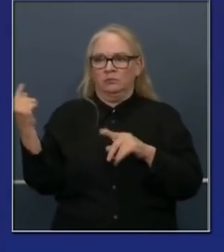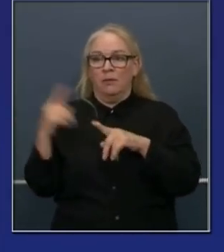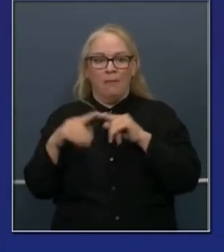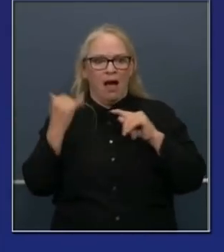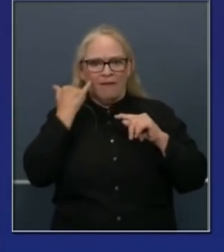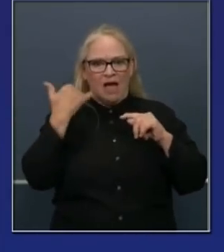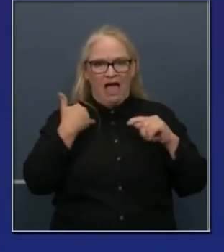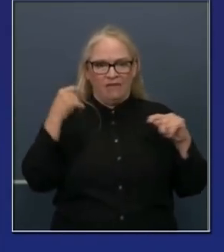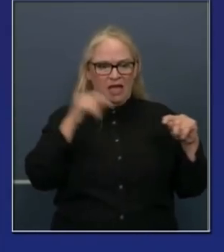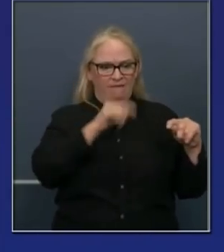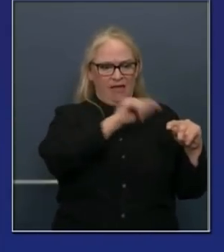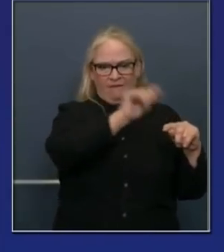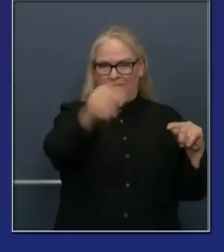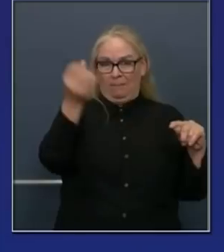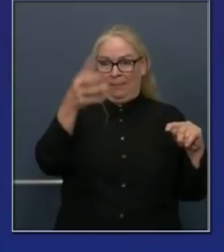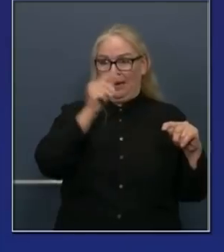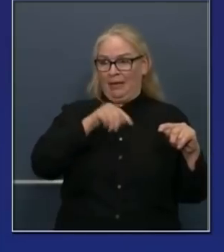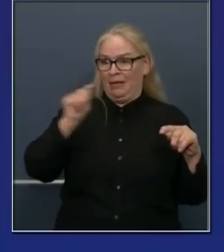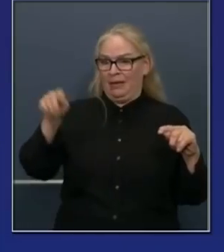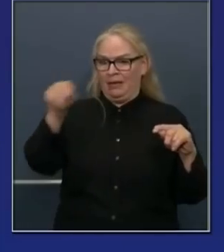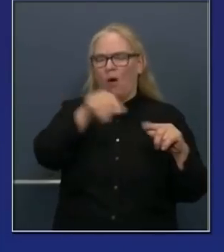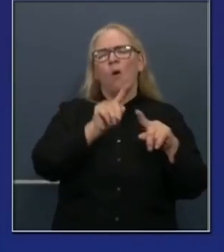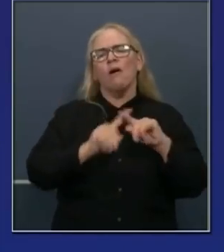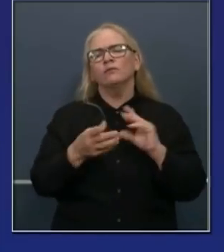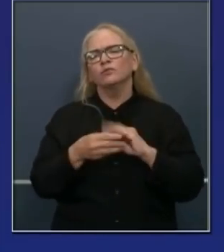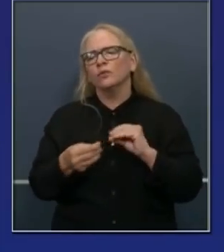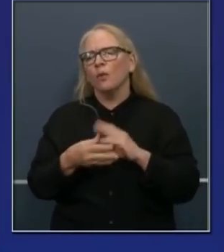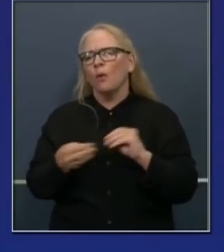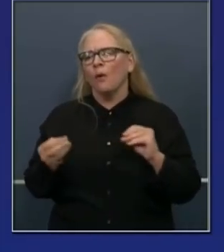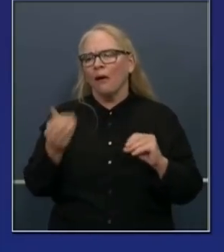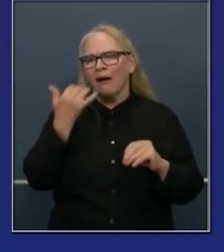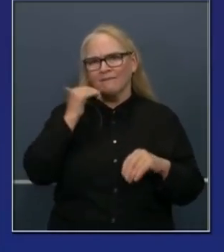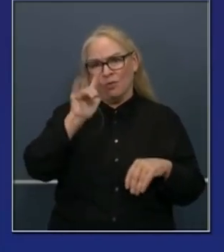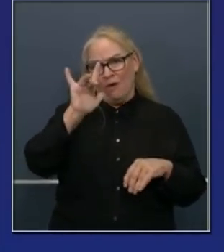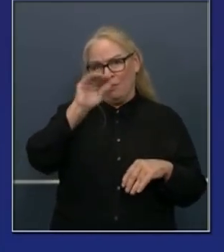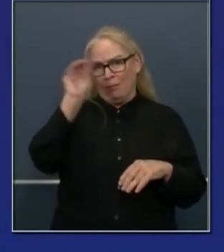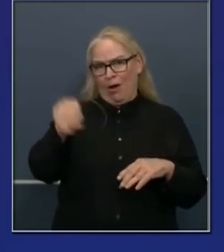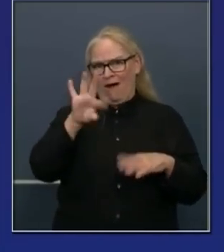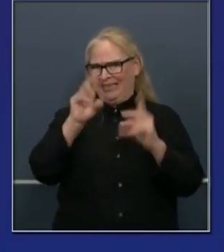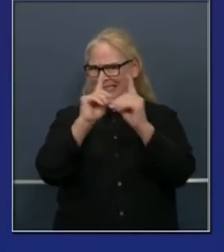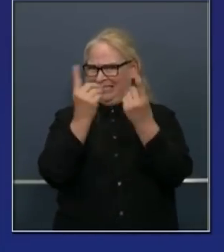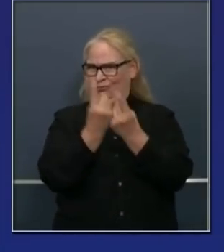SCHOOLS. IF THEY HAVE SIMILAR COHORT CASE LOADS, WE THEN HAVE A